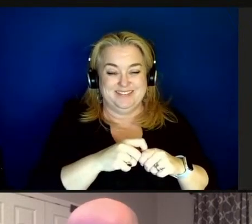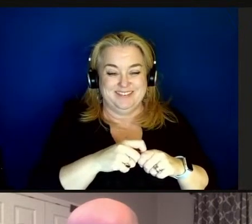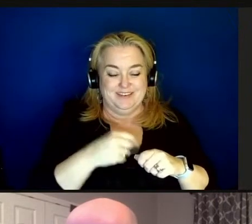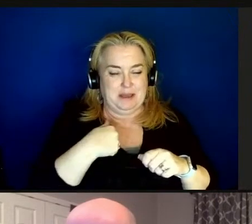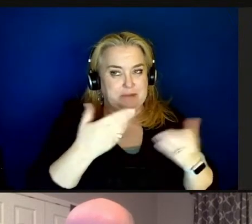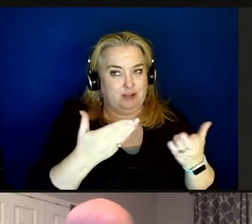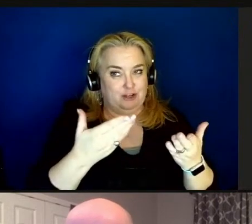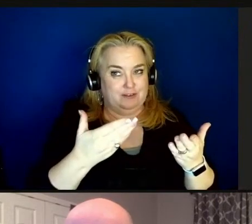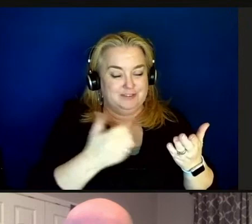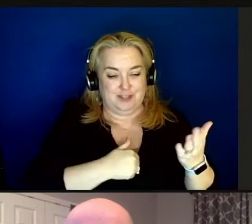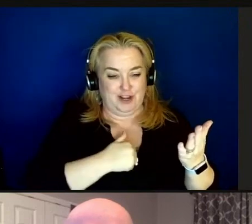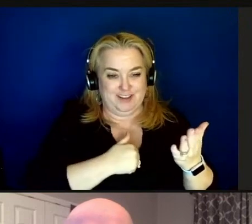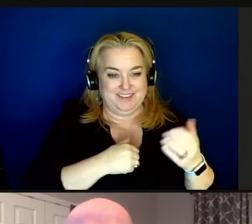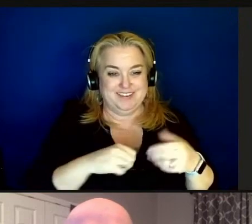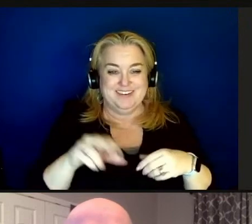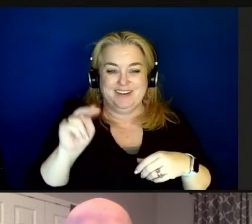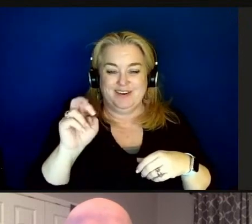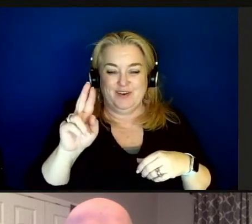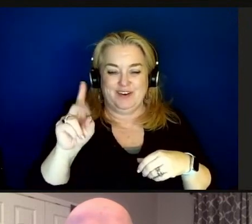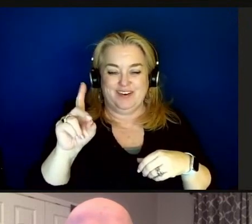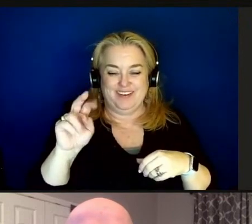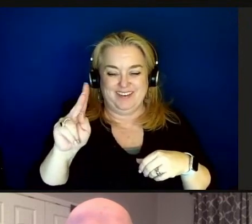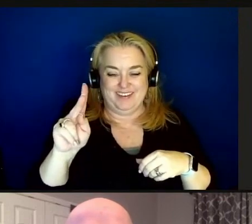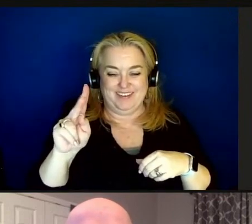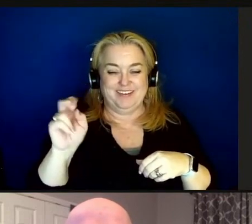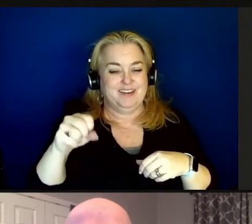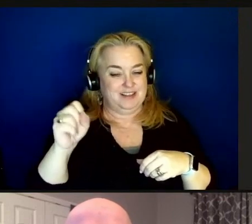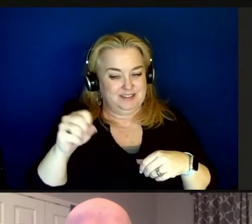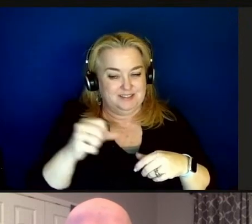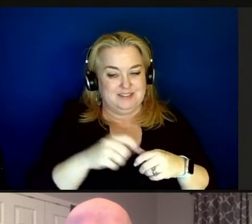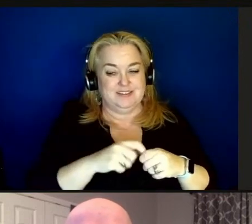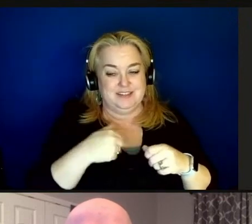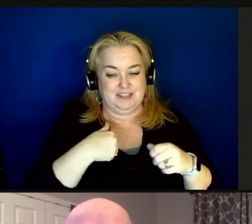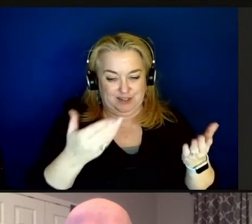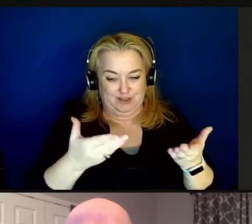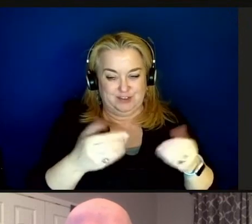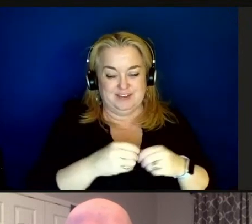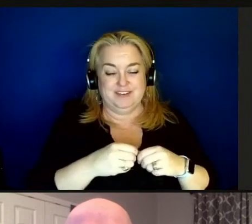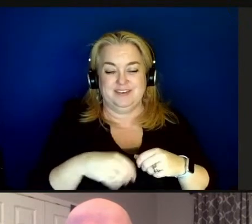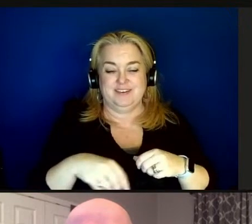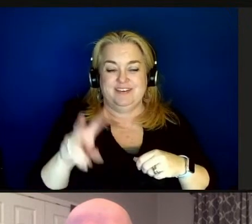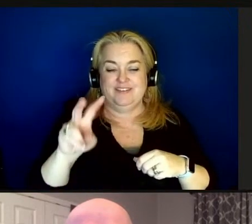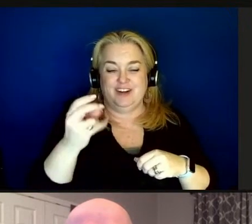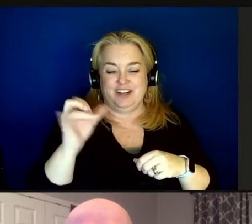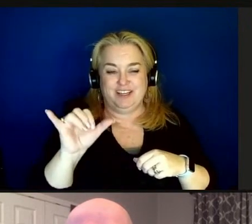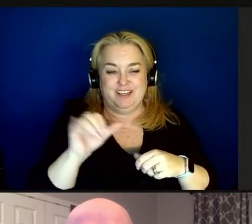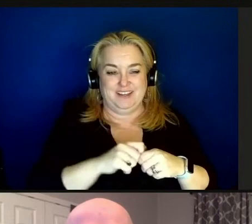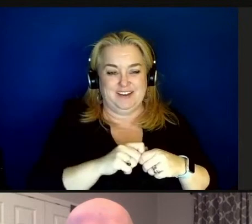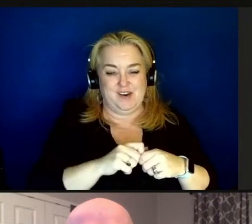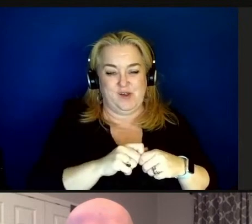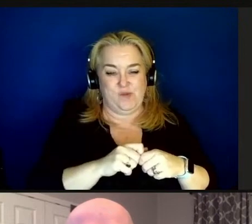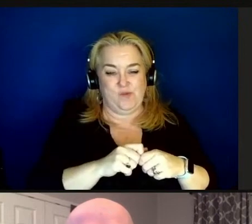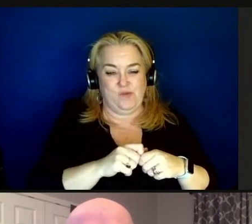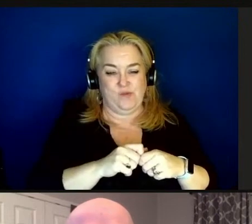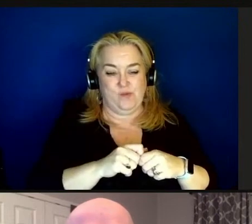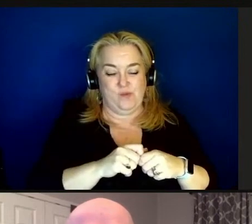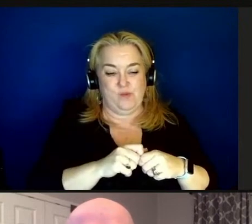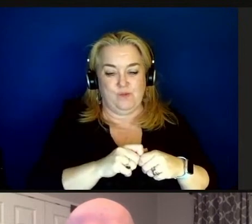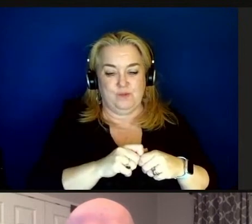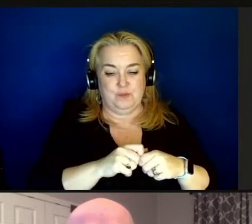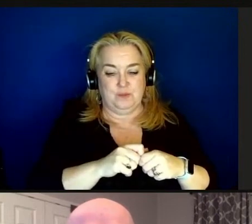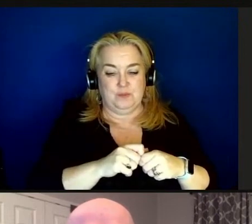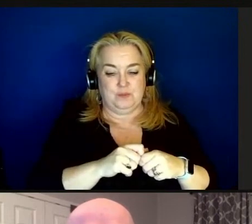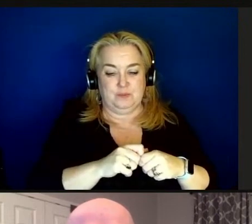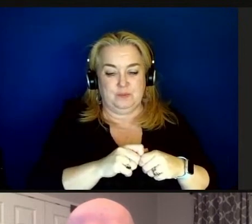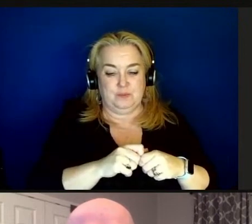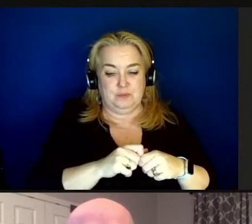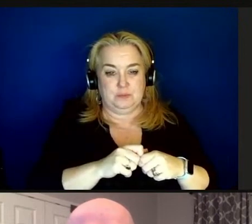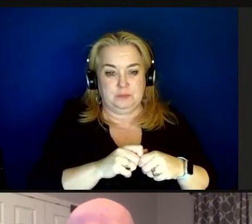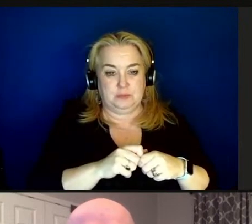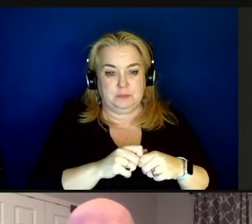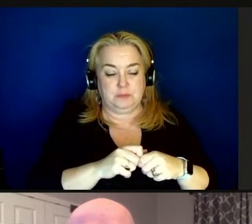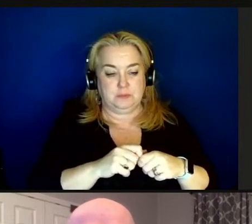GONZAGA COUNCILOR BOYD THAT'S